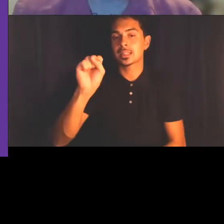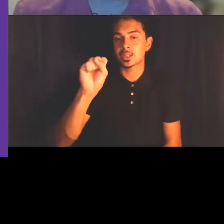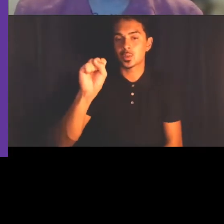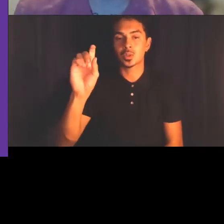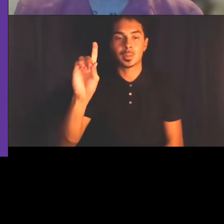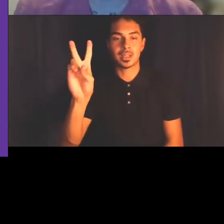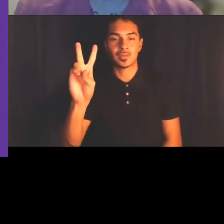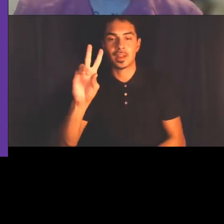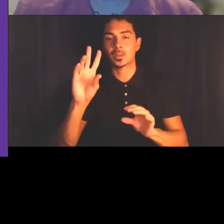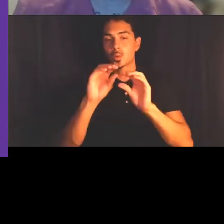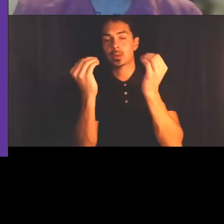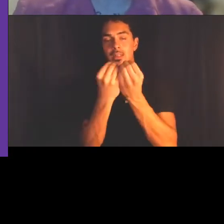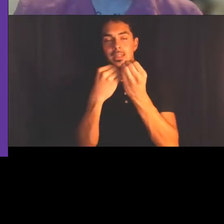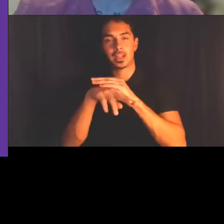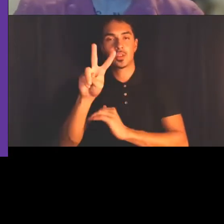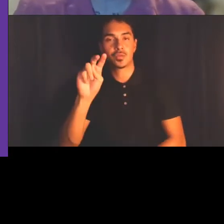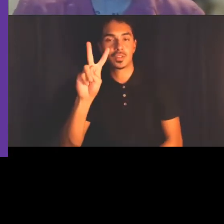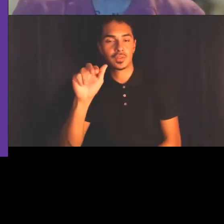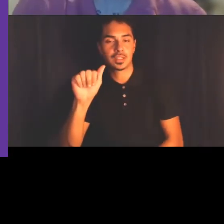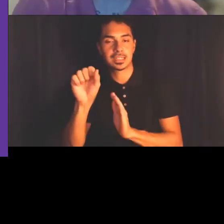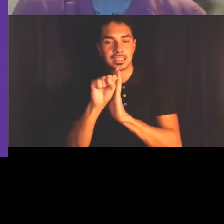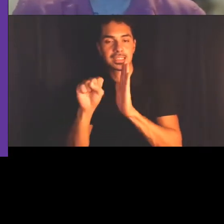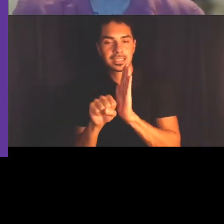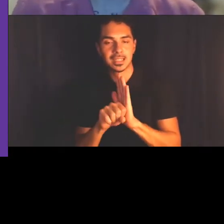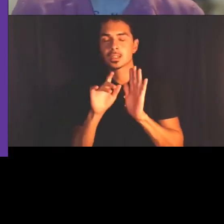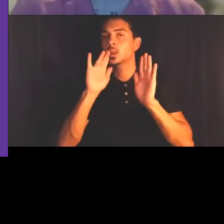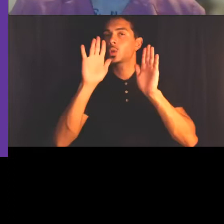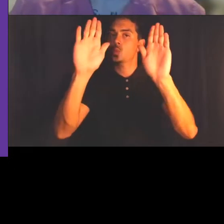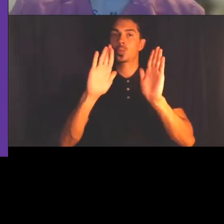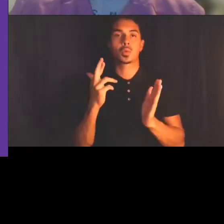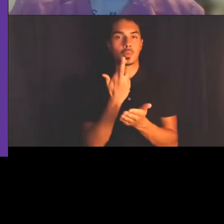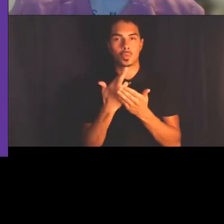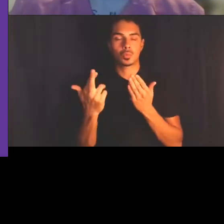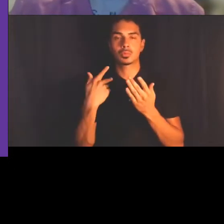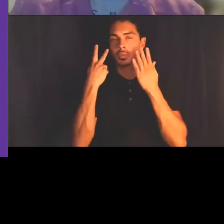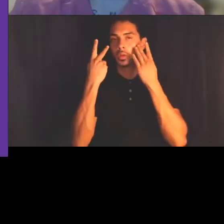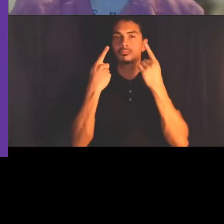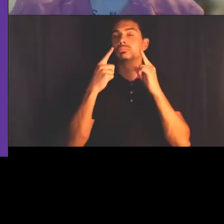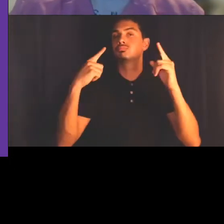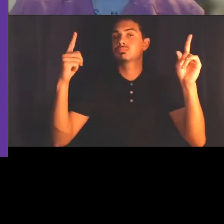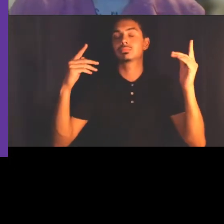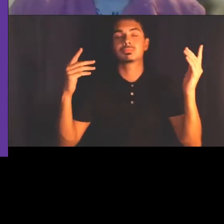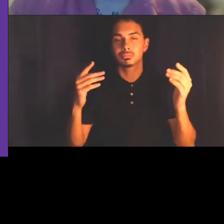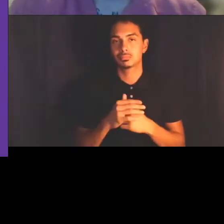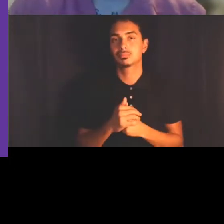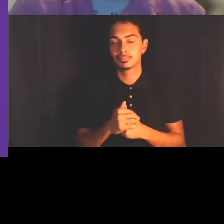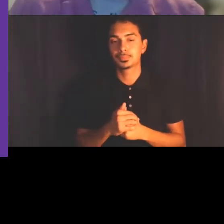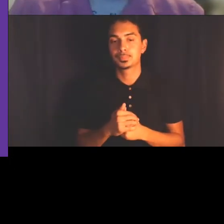with folks online and in our clinic that helps them have some education materials